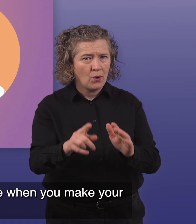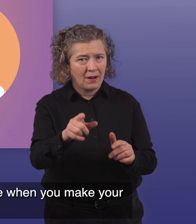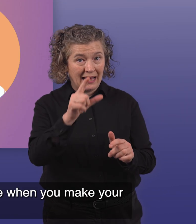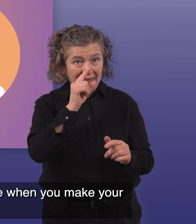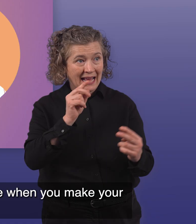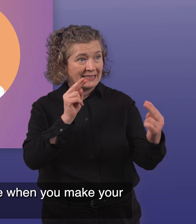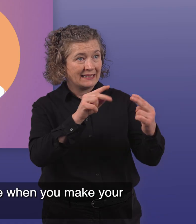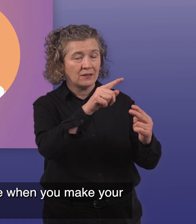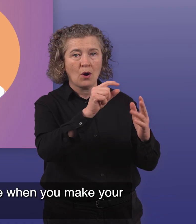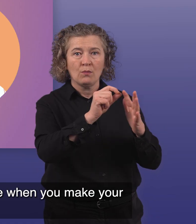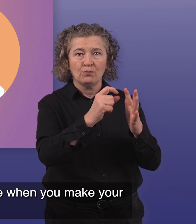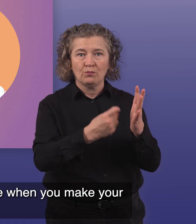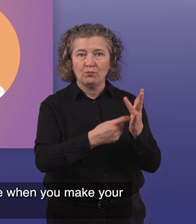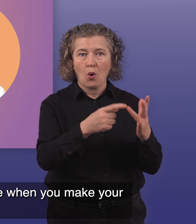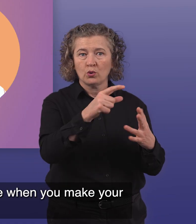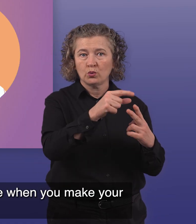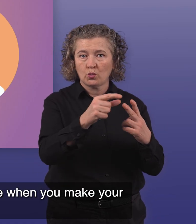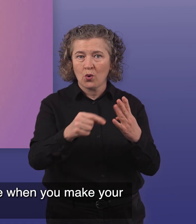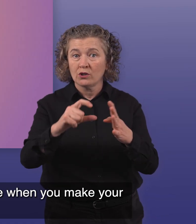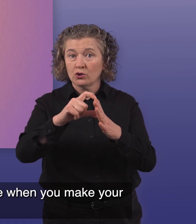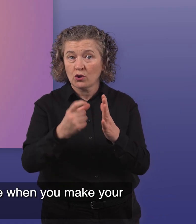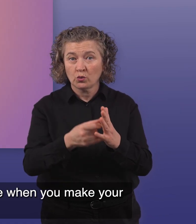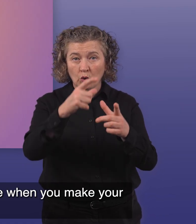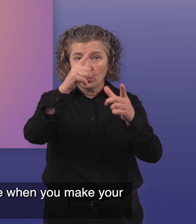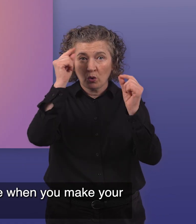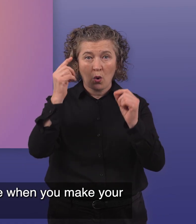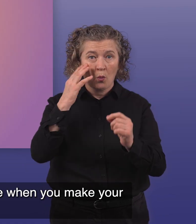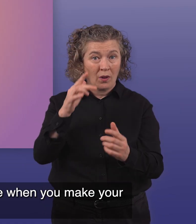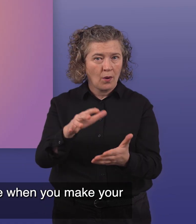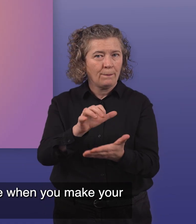ask to see a pro-choice doctor or nurse when you make your appointment.